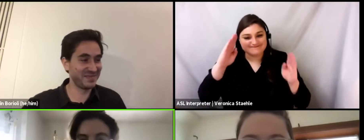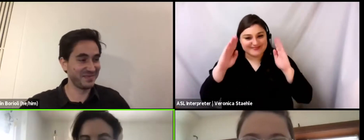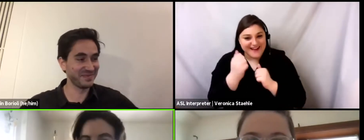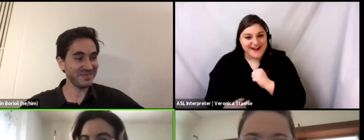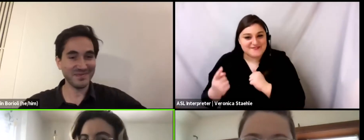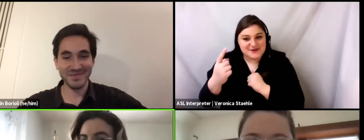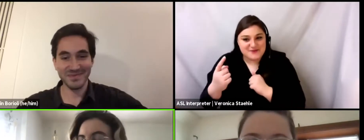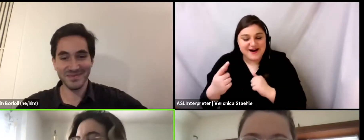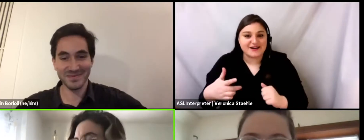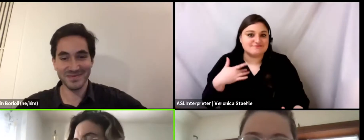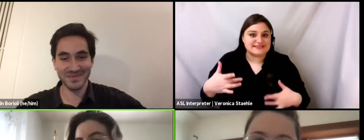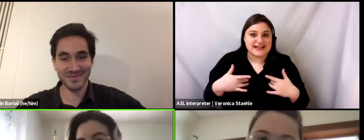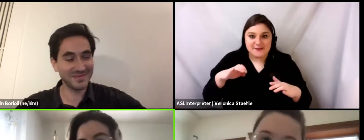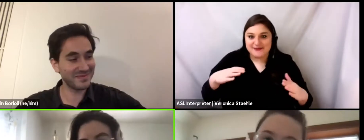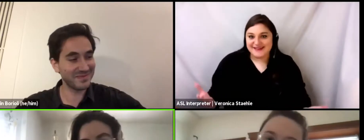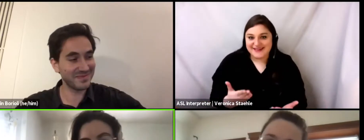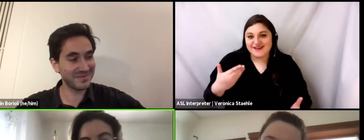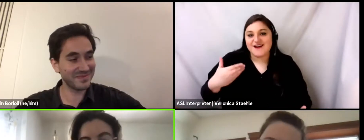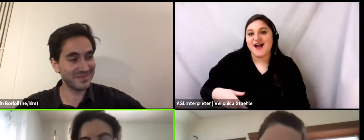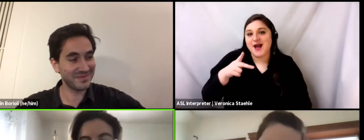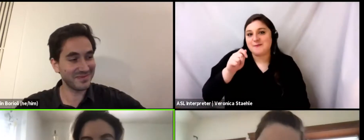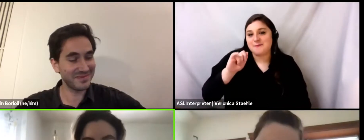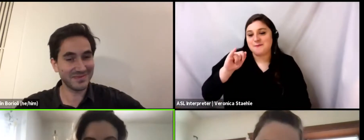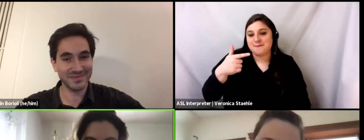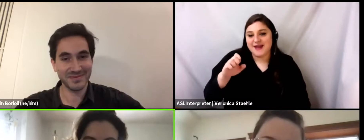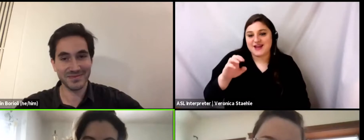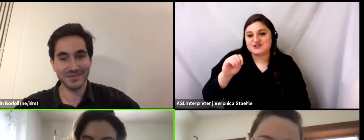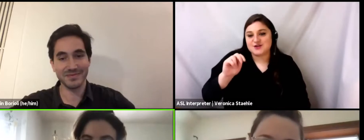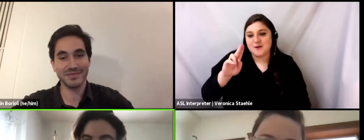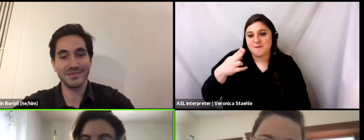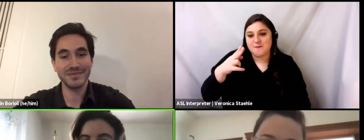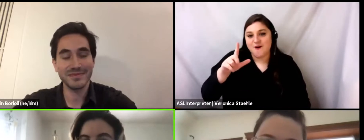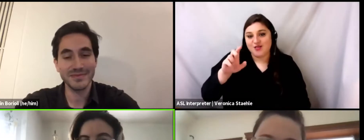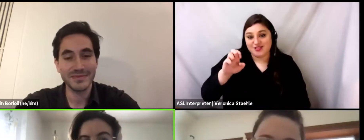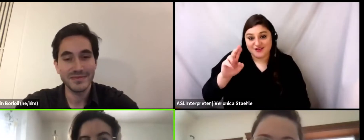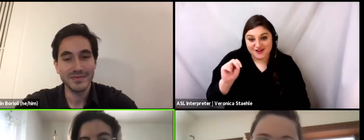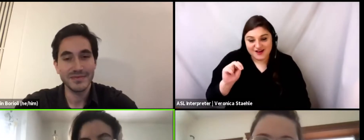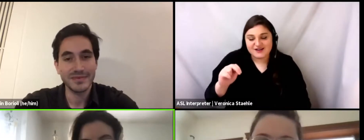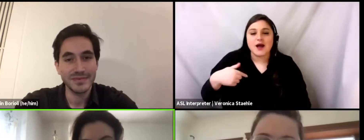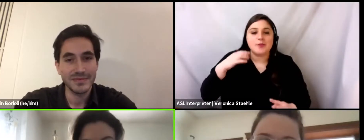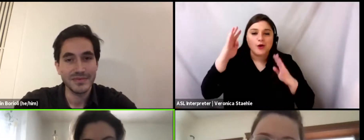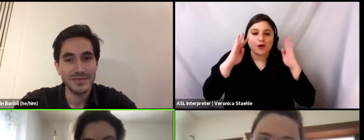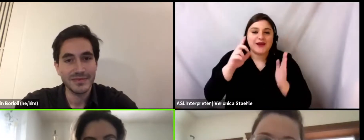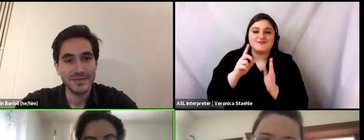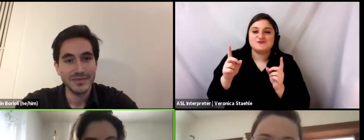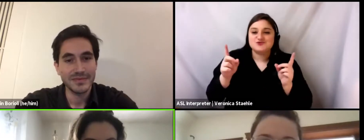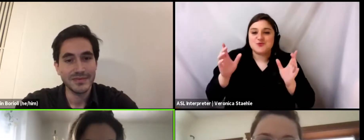so excited to be here. I'm Paige Mulhern and I am the Creative Director of the Best Bees Company.